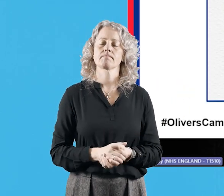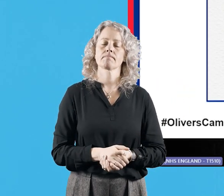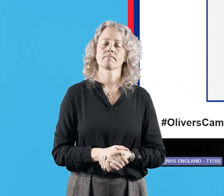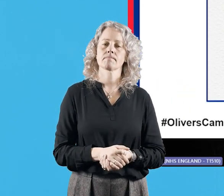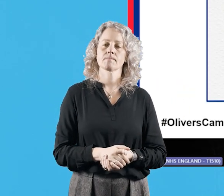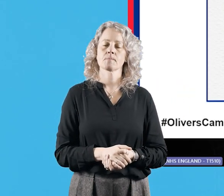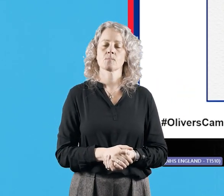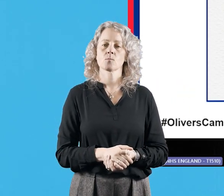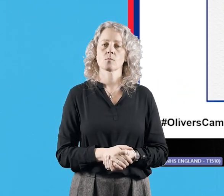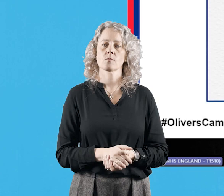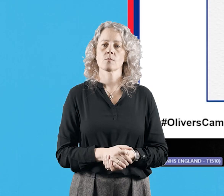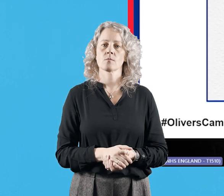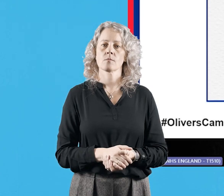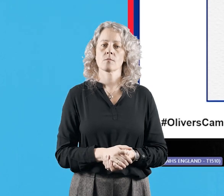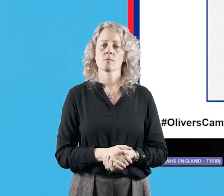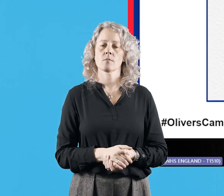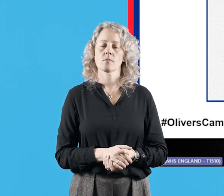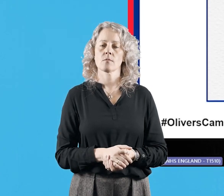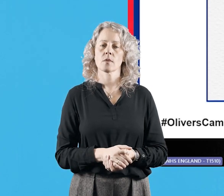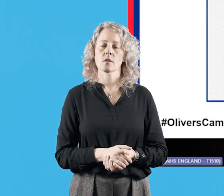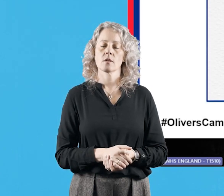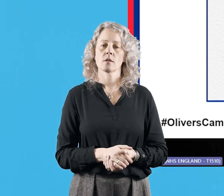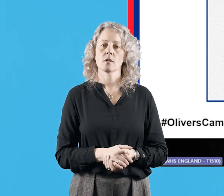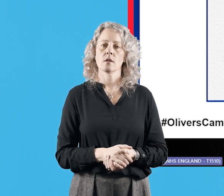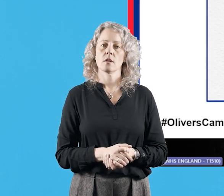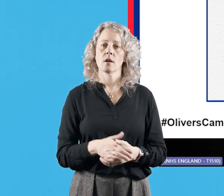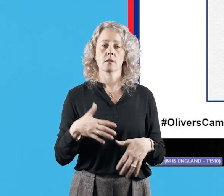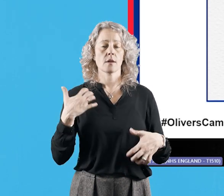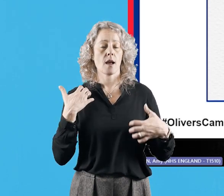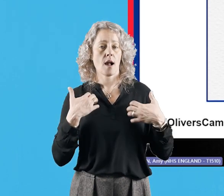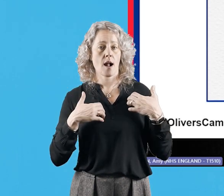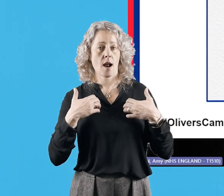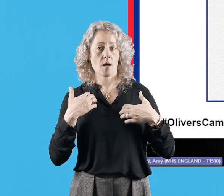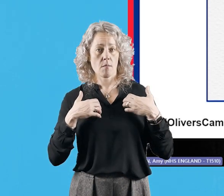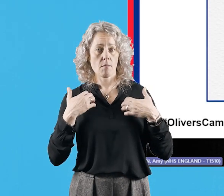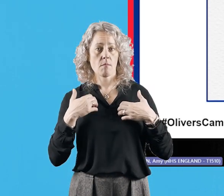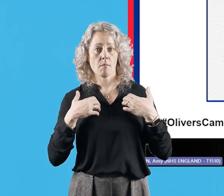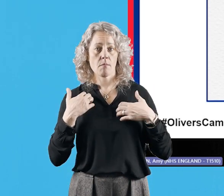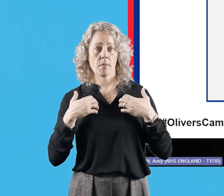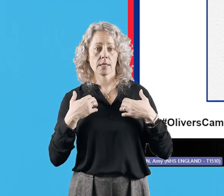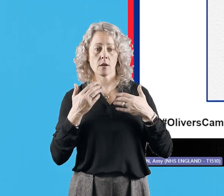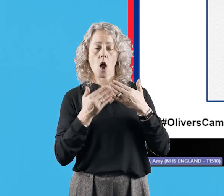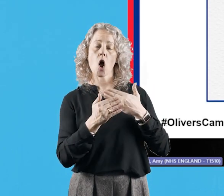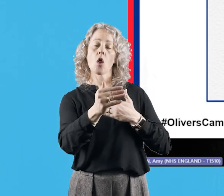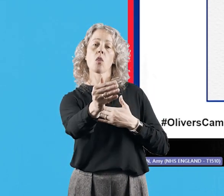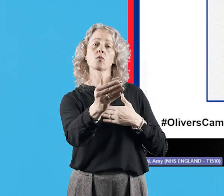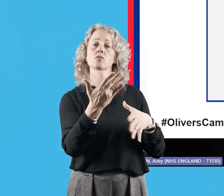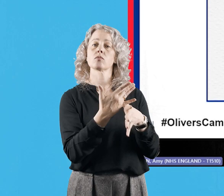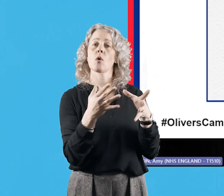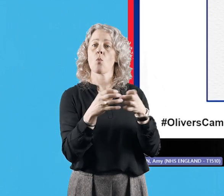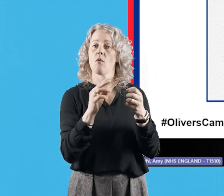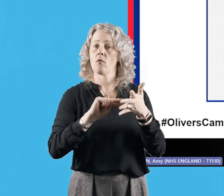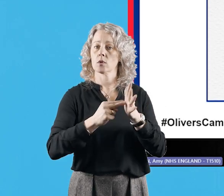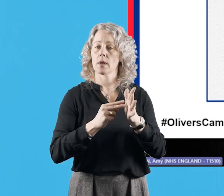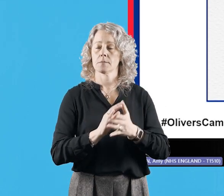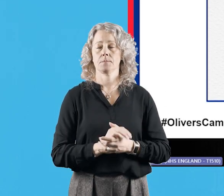So it is sitting there. It's a long ambition of everybody and it is an ambition in the long term workforce plan as well.